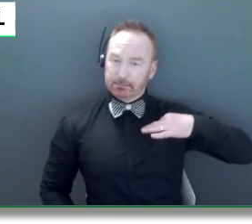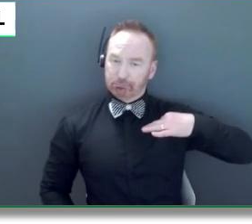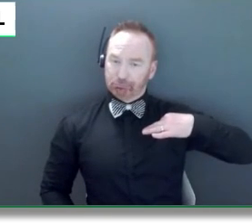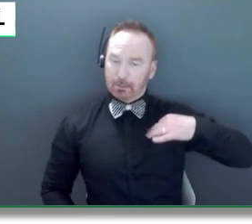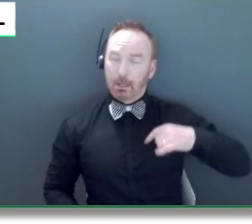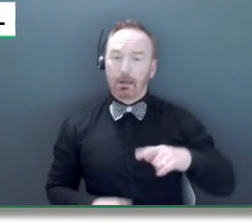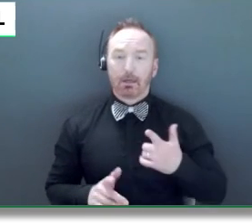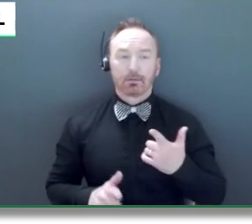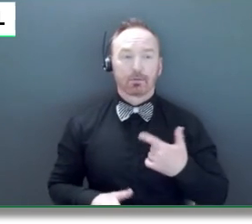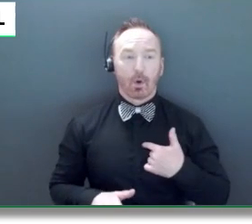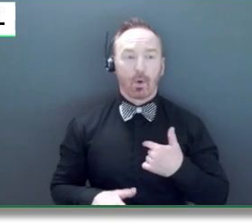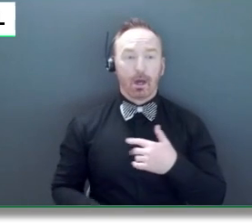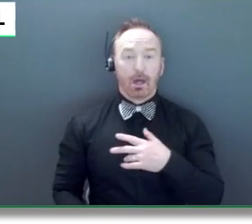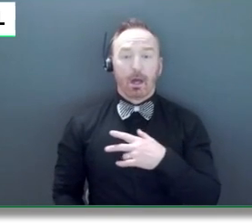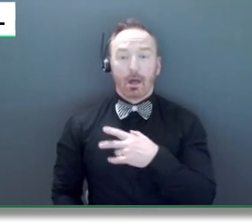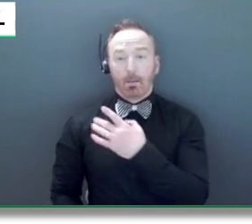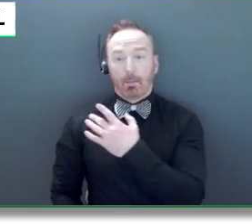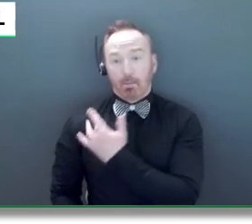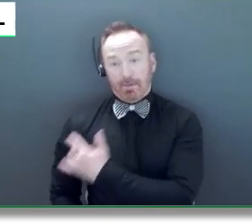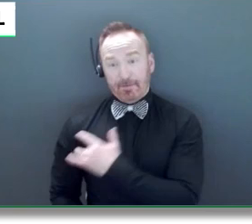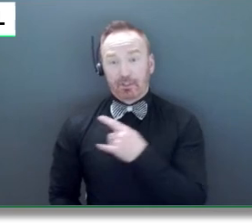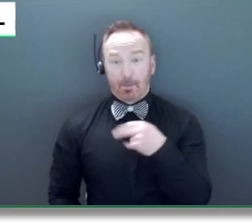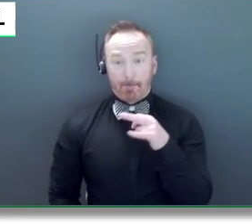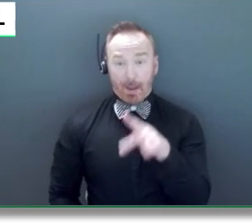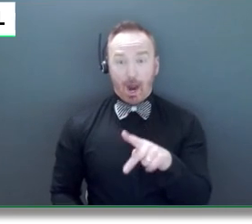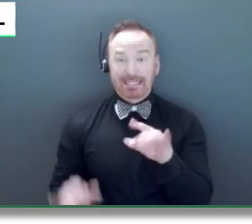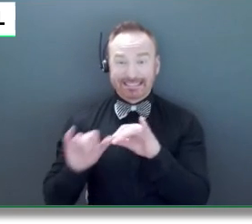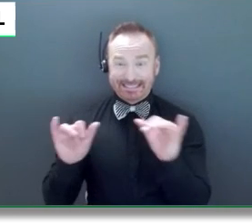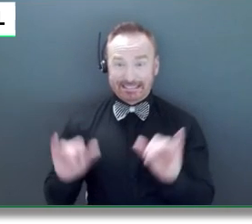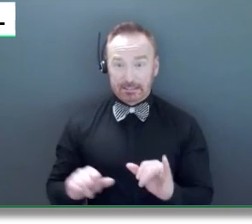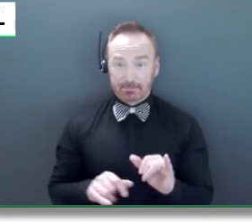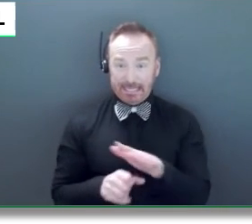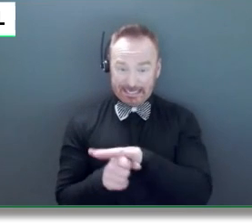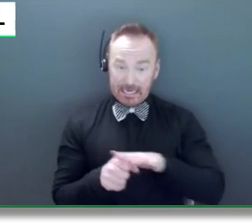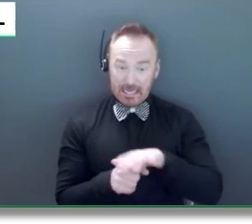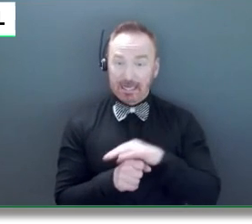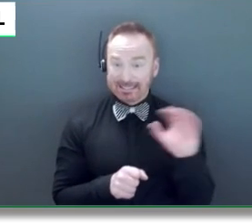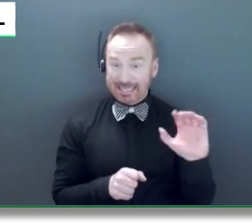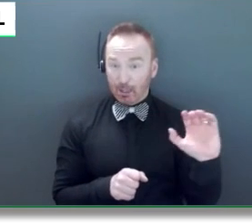provincial park system, within Calgary that have provided us the opportunity to